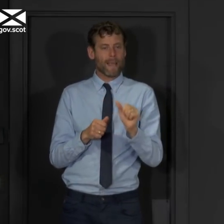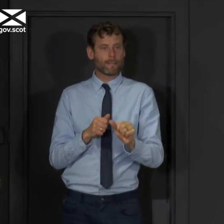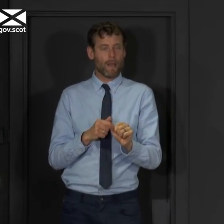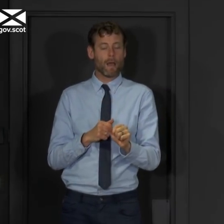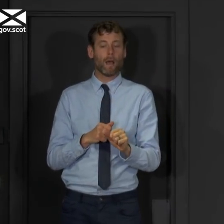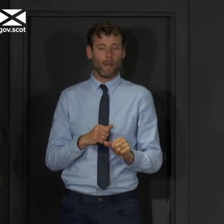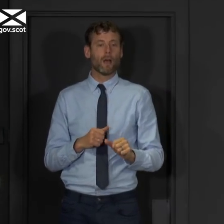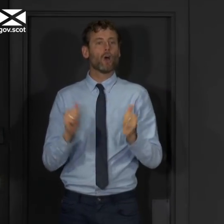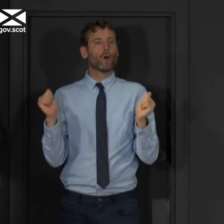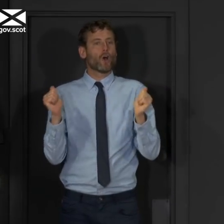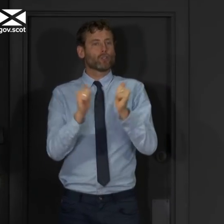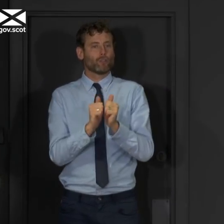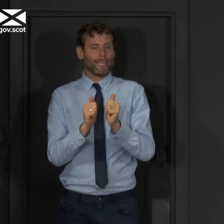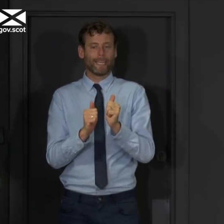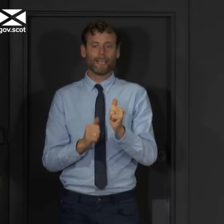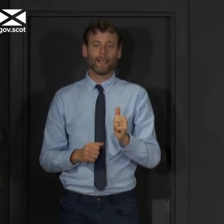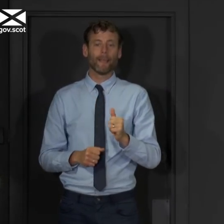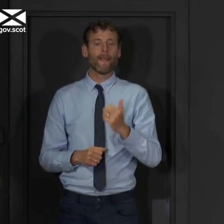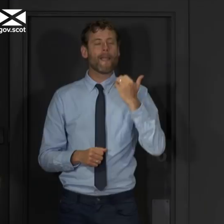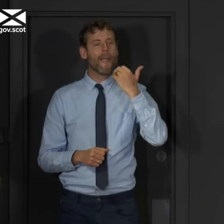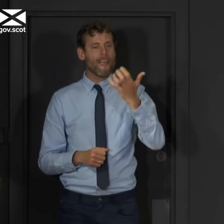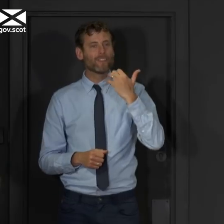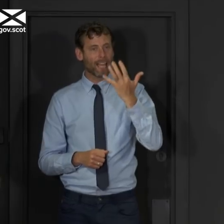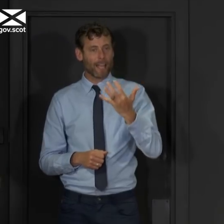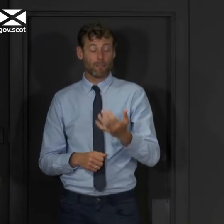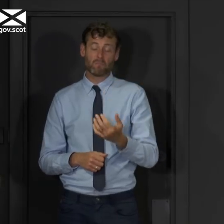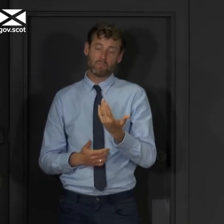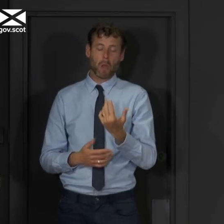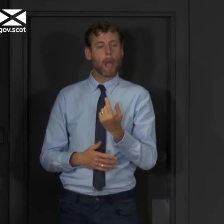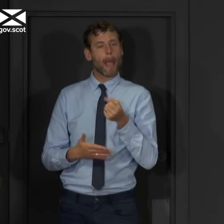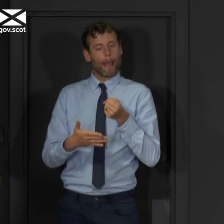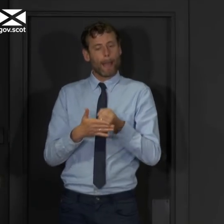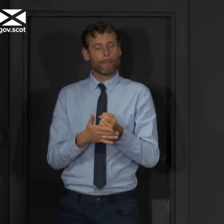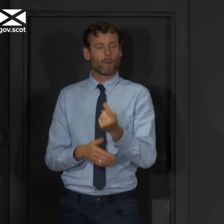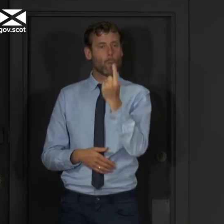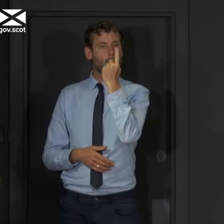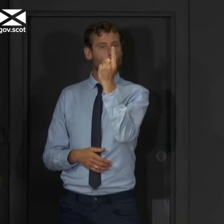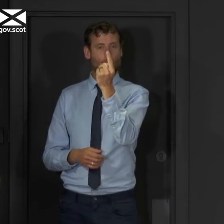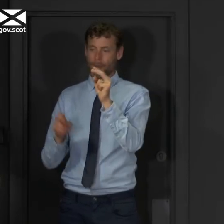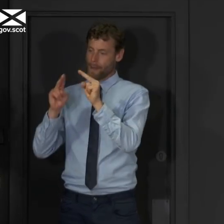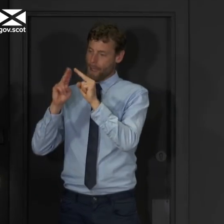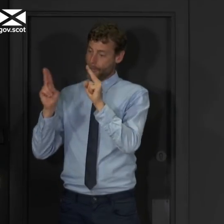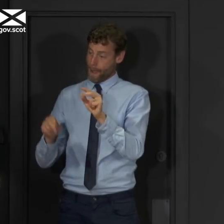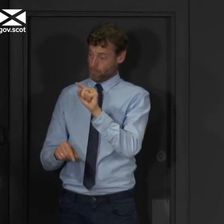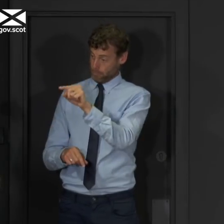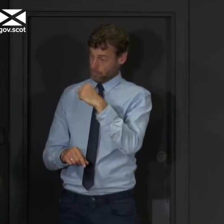And to not limit it to one household, but to emphasise outdoors and the overall numbers.